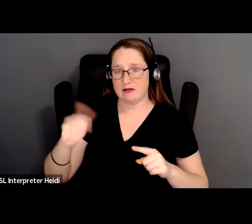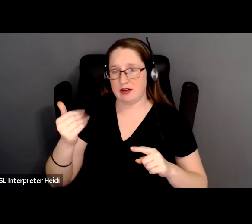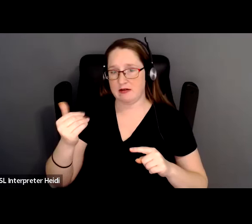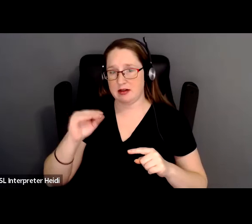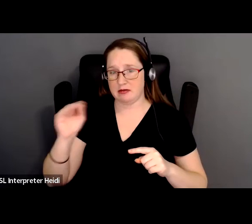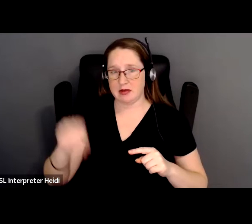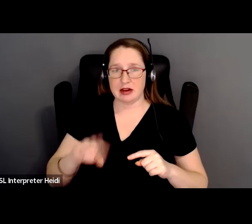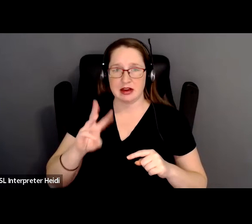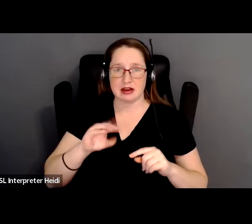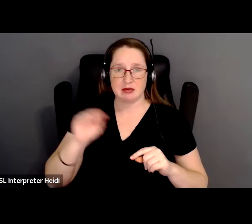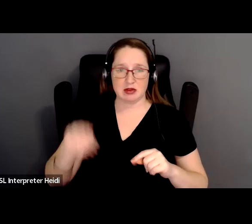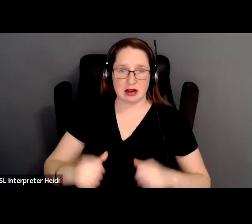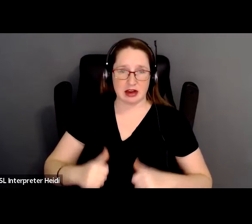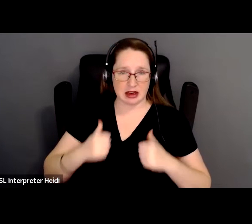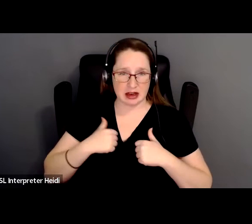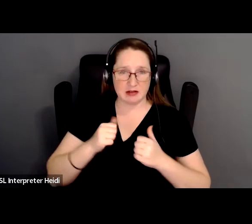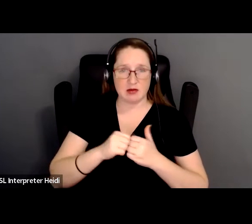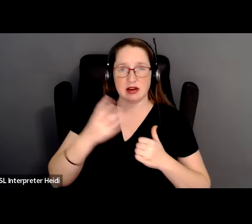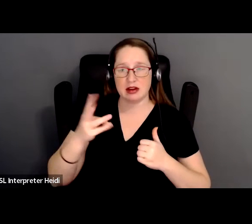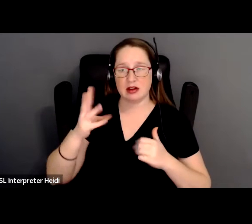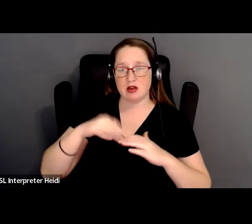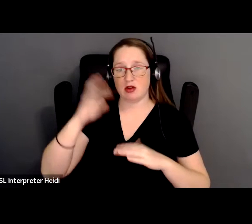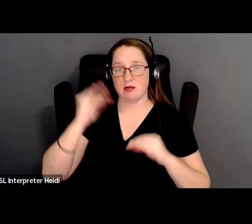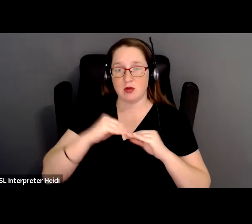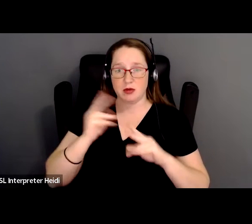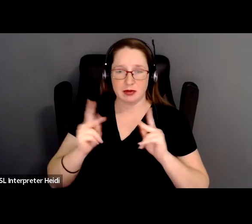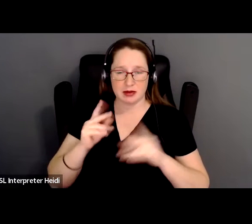6% lived in settings of 16 or more people next slide please.